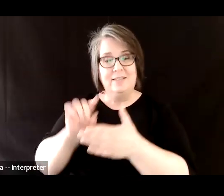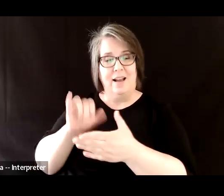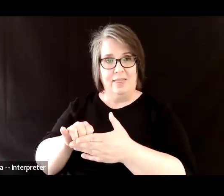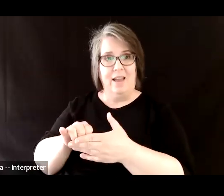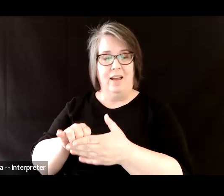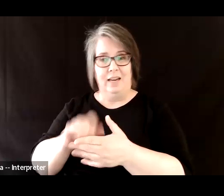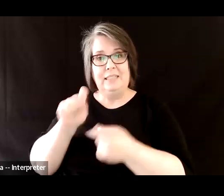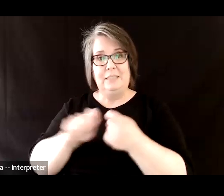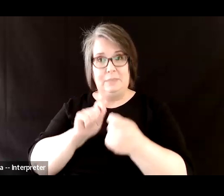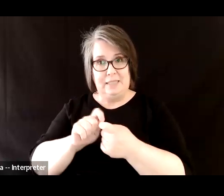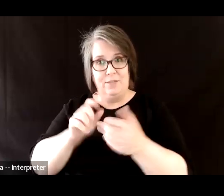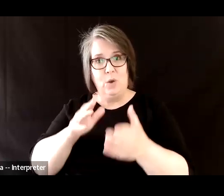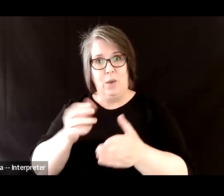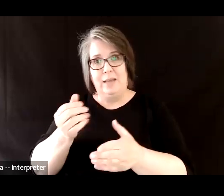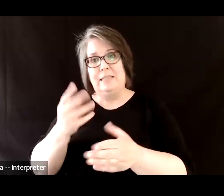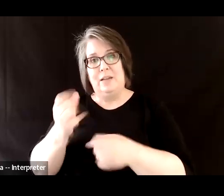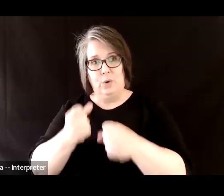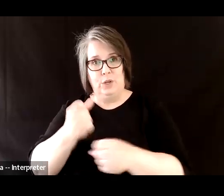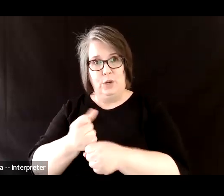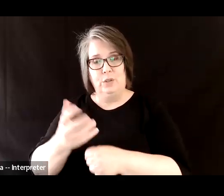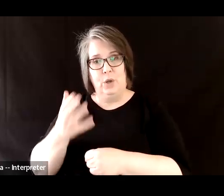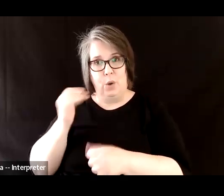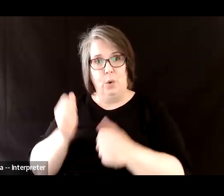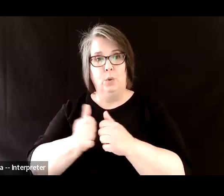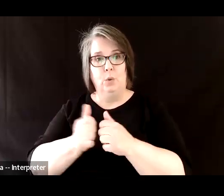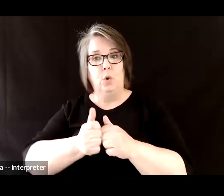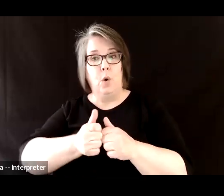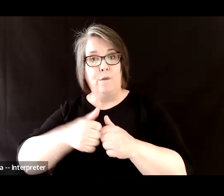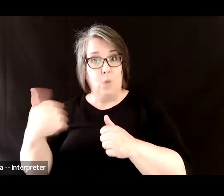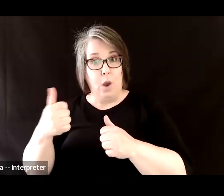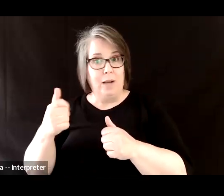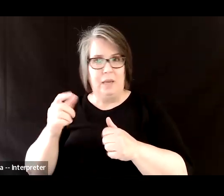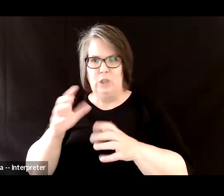specific way several years ago to avoid it being too busy.